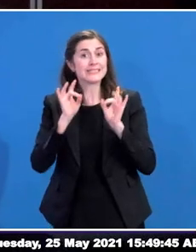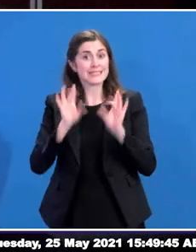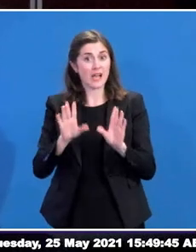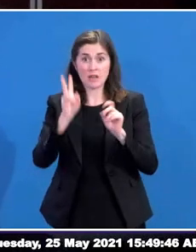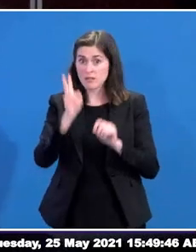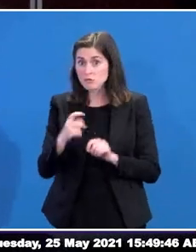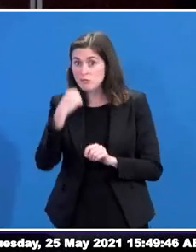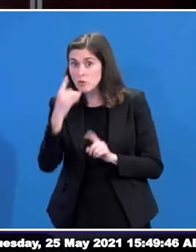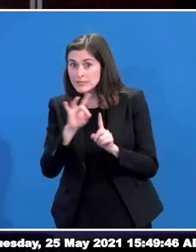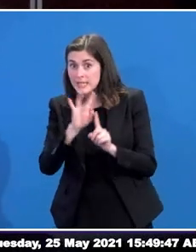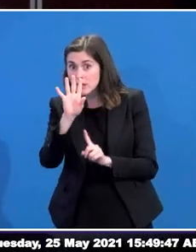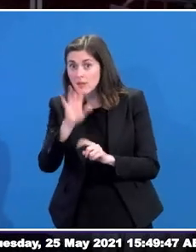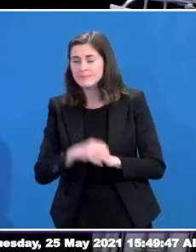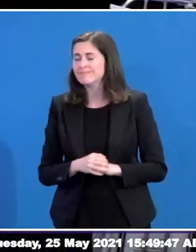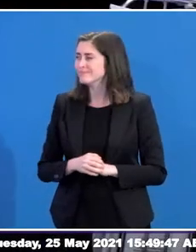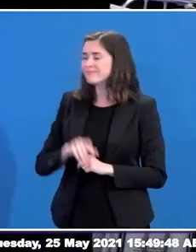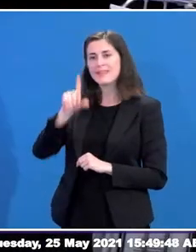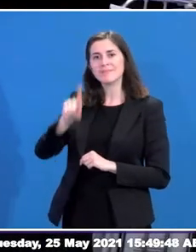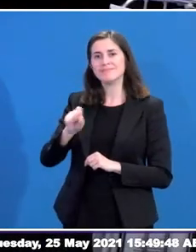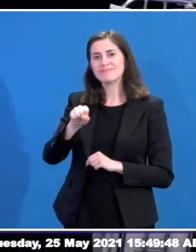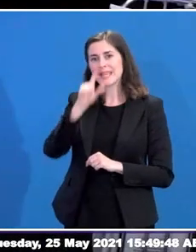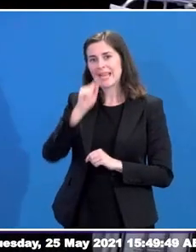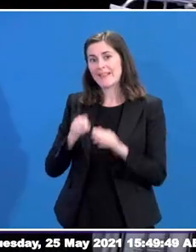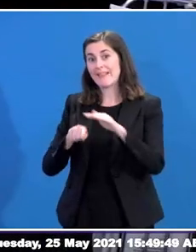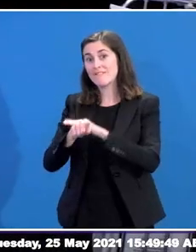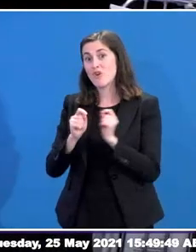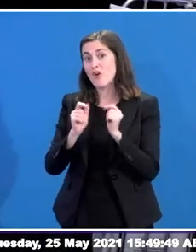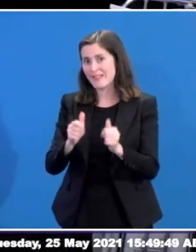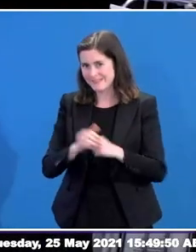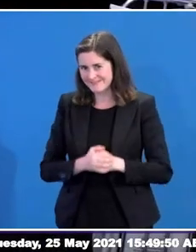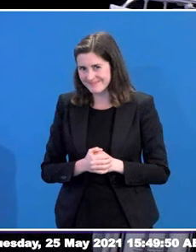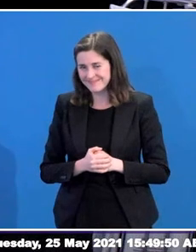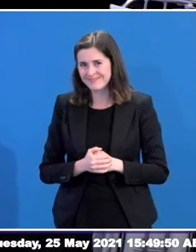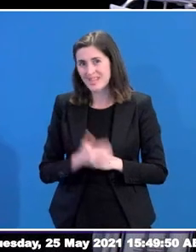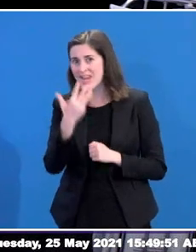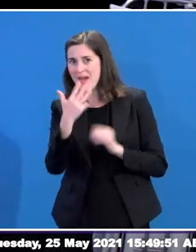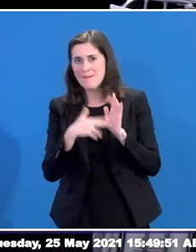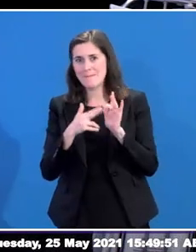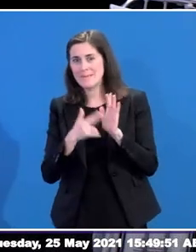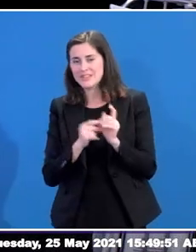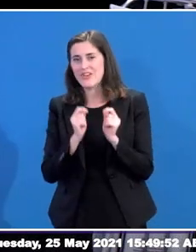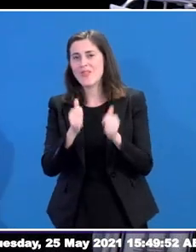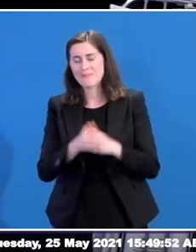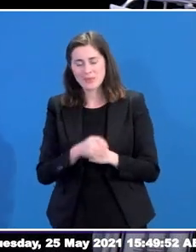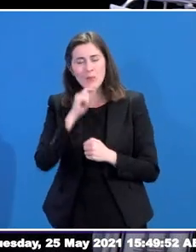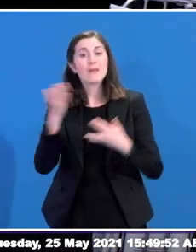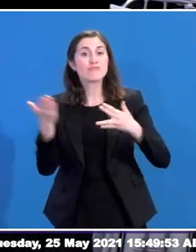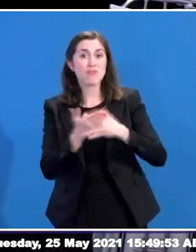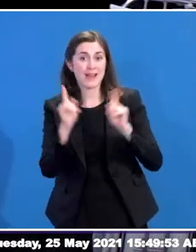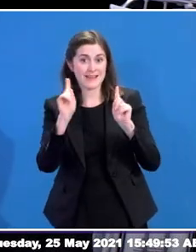We will take an early mark, all nine minutes of it. Alright, we shall adjourn until 10 o'clock tomorrow.